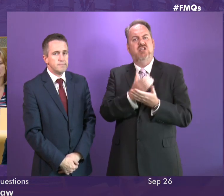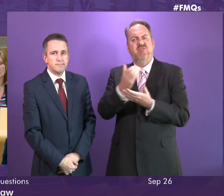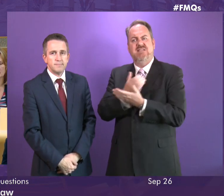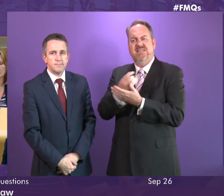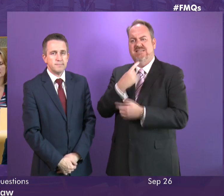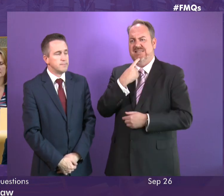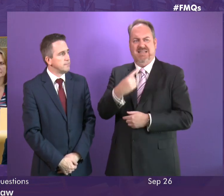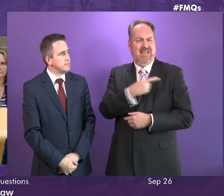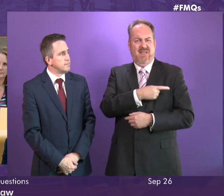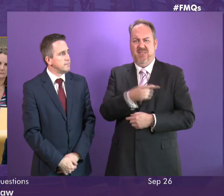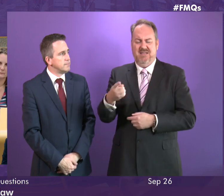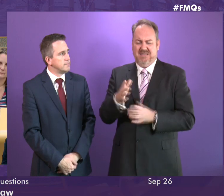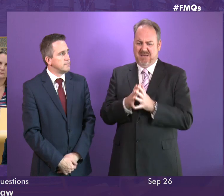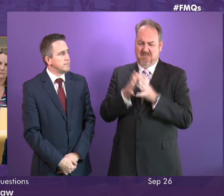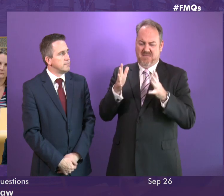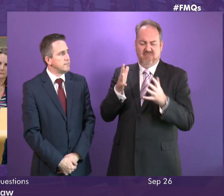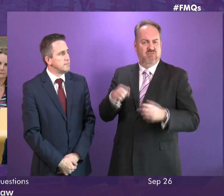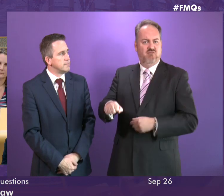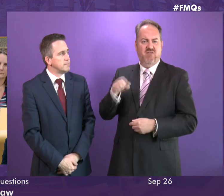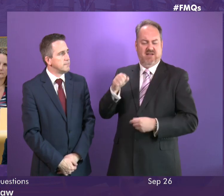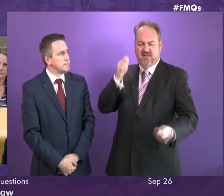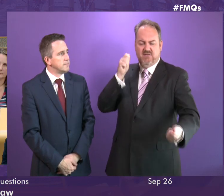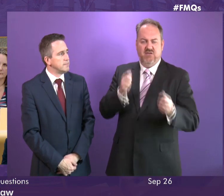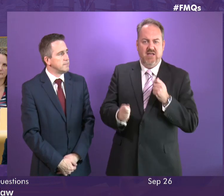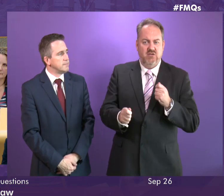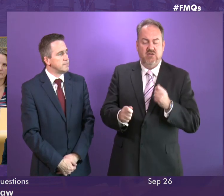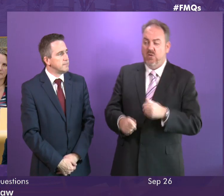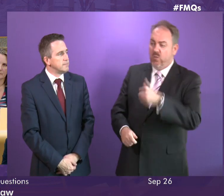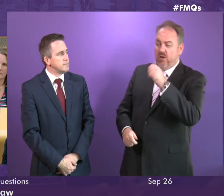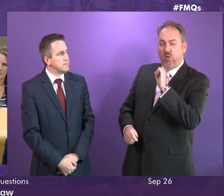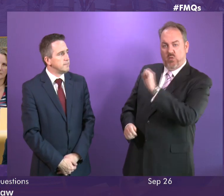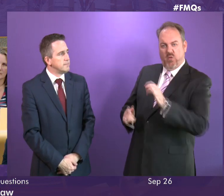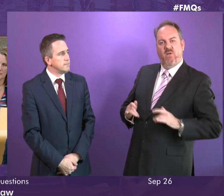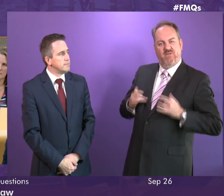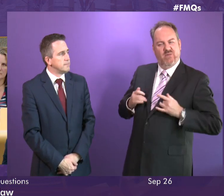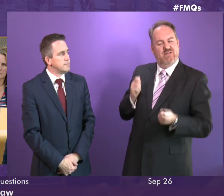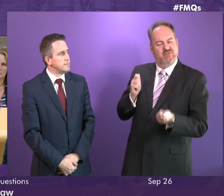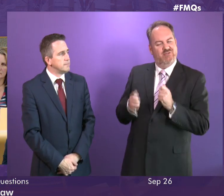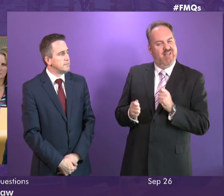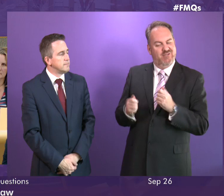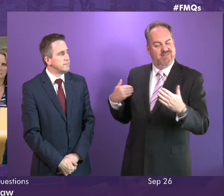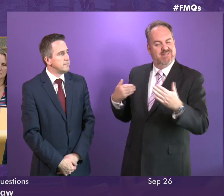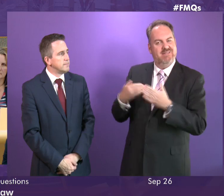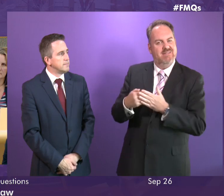calling the policy “radical”. From her answer, we know that Nicola Sturgeon’s position has changed since 2017, because she